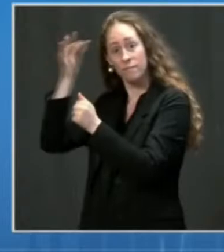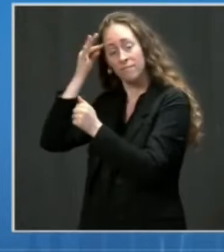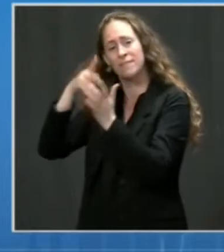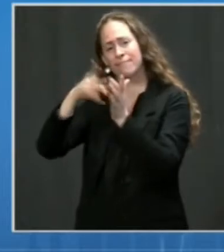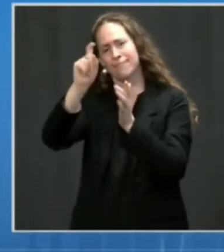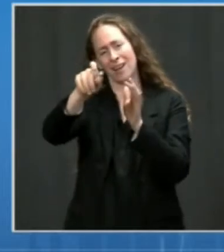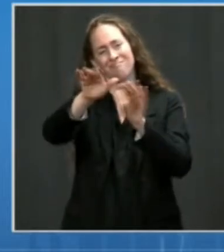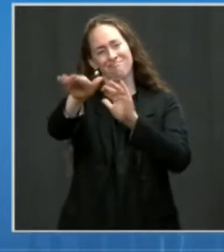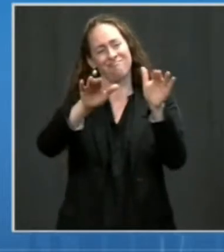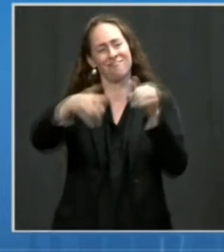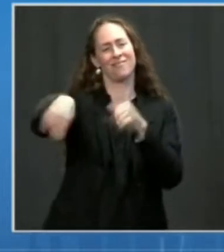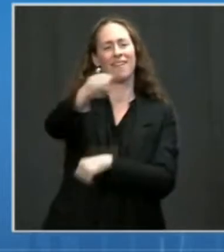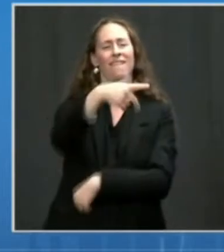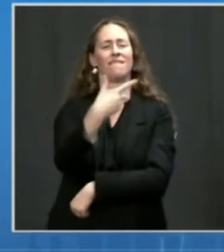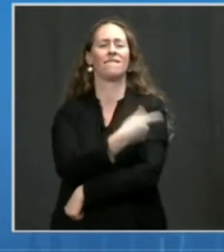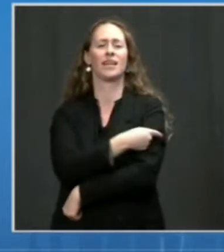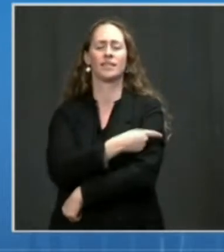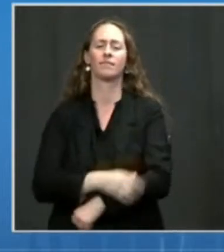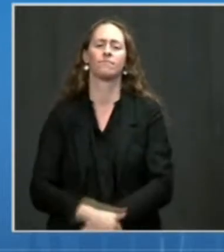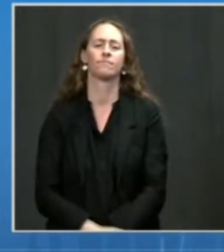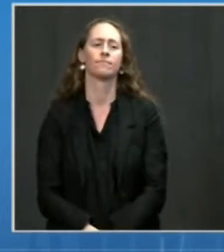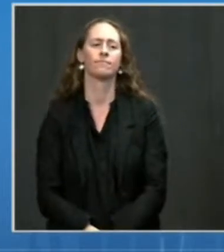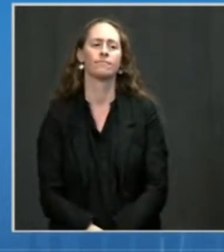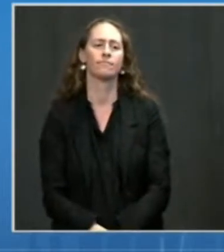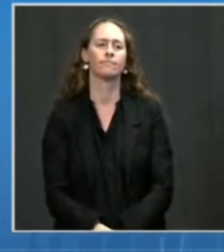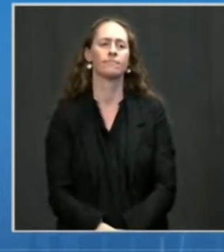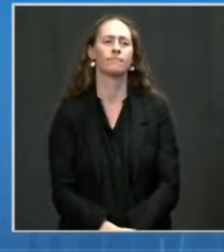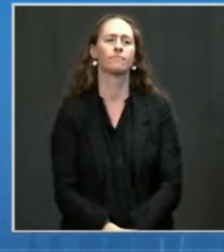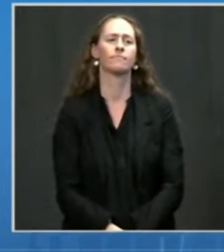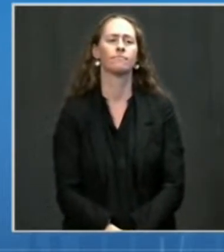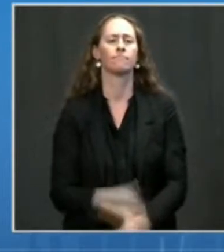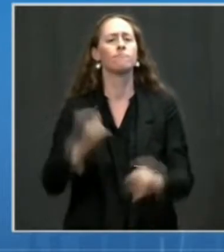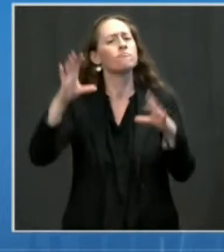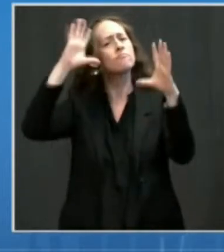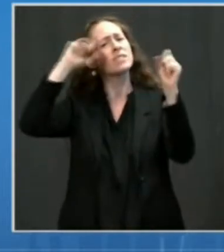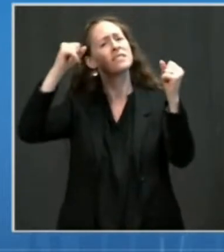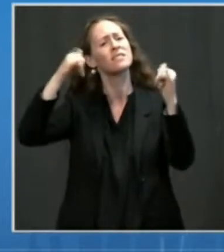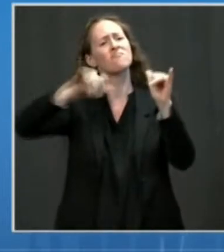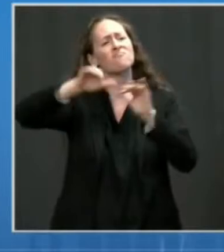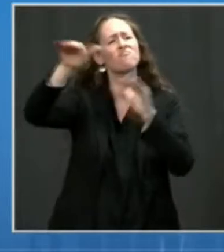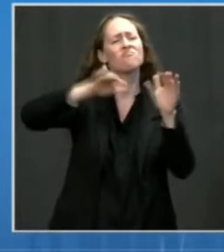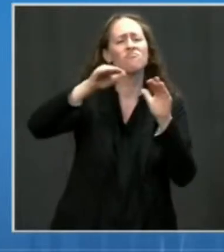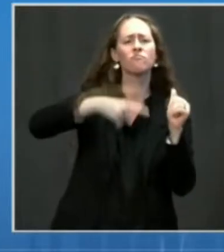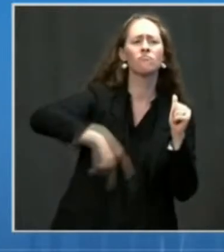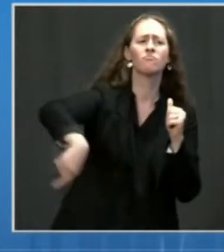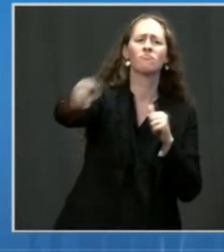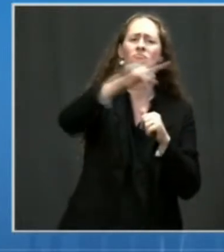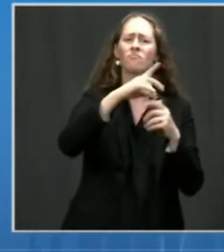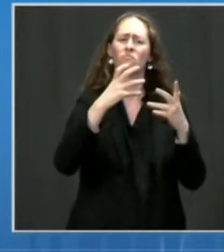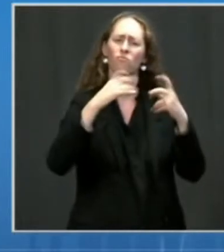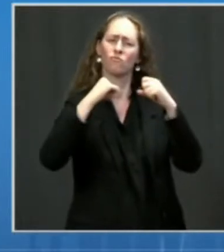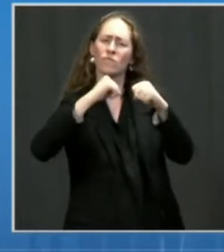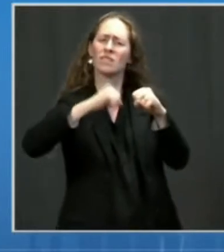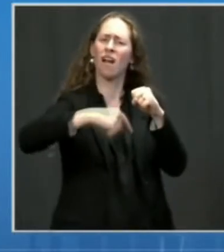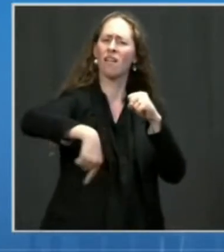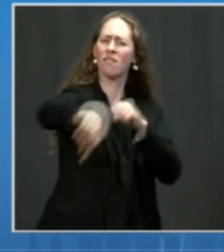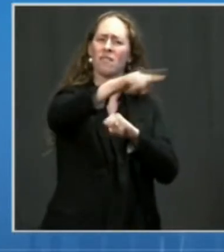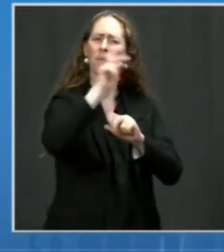SIMILAR STANDARDS TO ALL FEDERAL CONTRACTORS. IT'S SIMPLE, IF YOU WANT TO DO BUSINESS WITH THE FEDERAL GOVERNMENT, GET YOUR WORKERS VACCINATED.